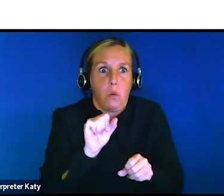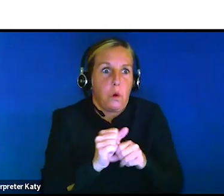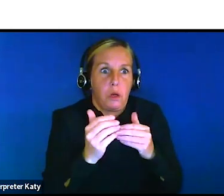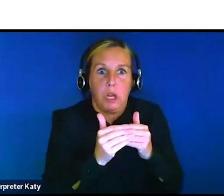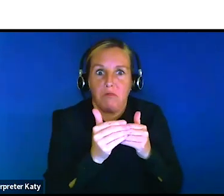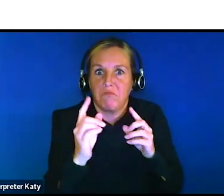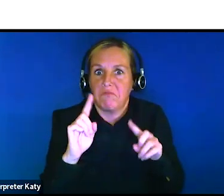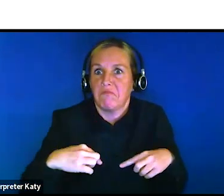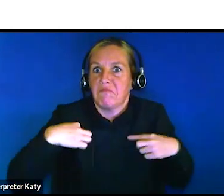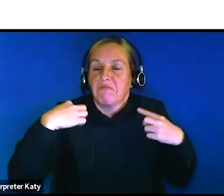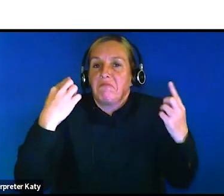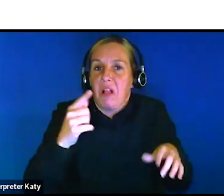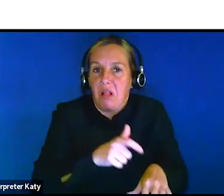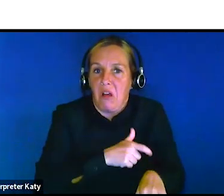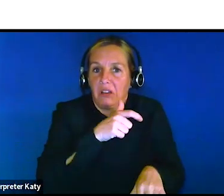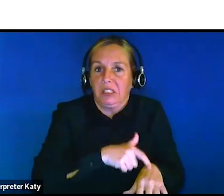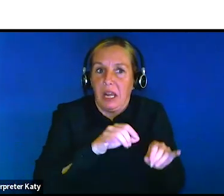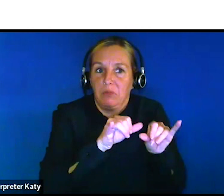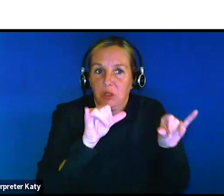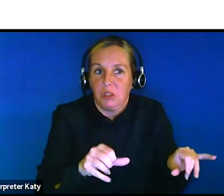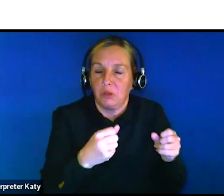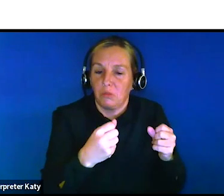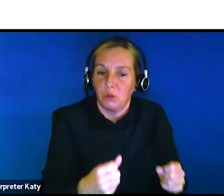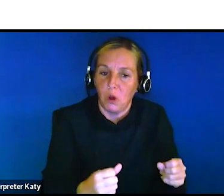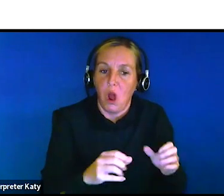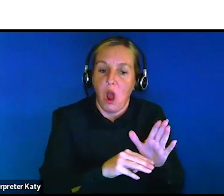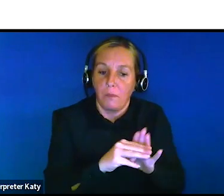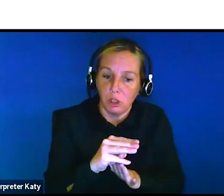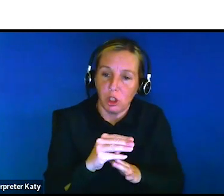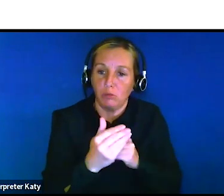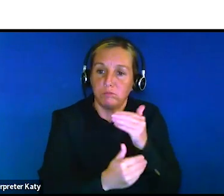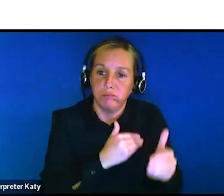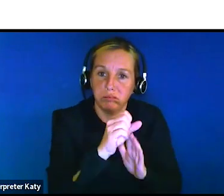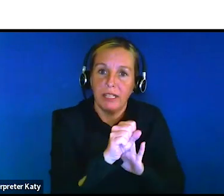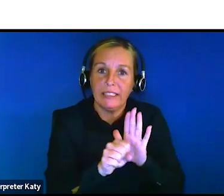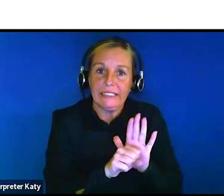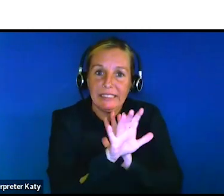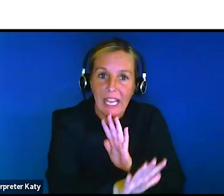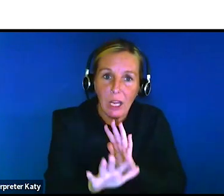You have mature systems in place, you have like statewide mobile crisis coverage.